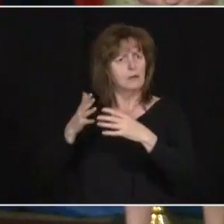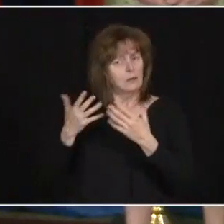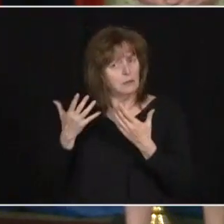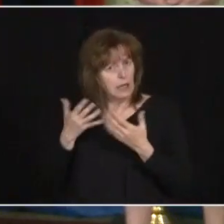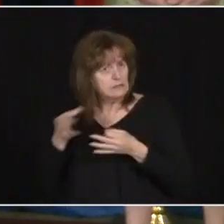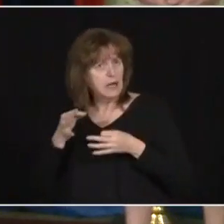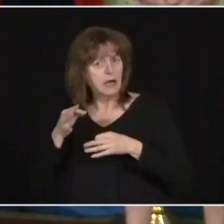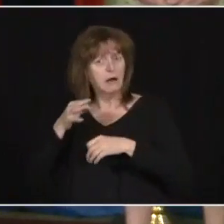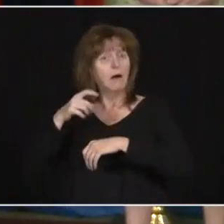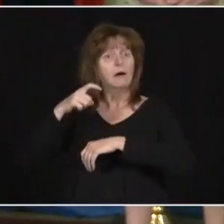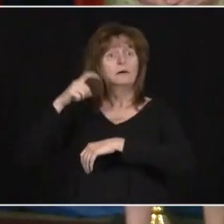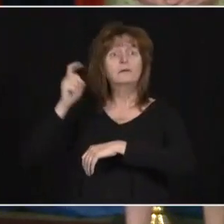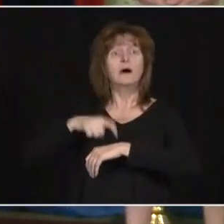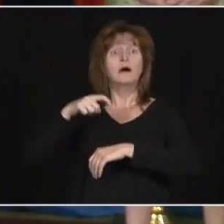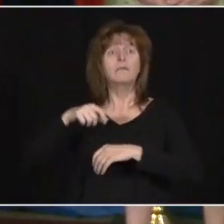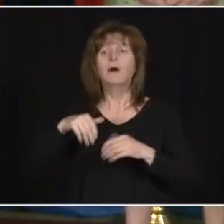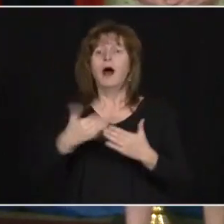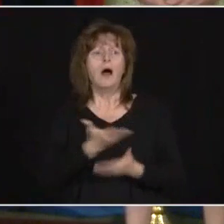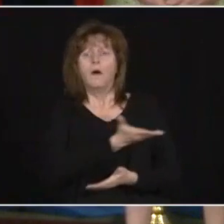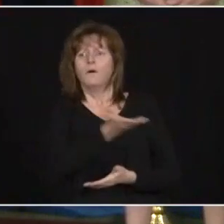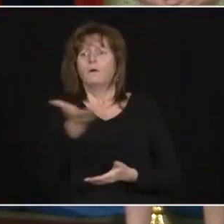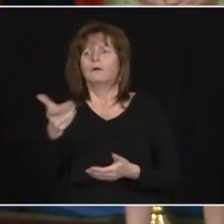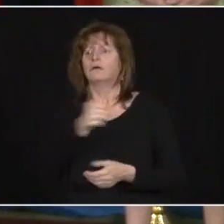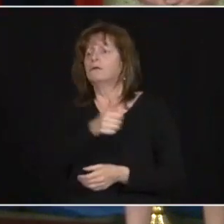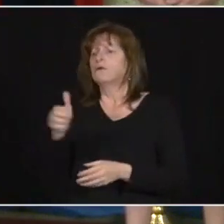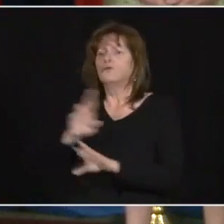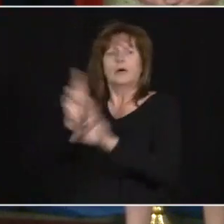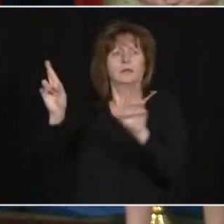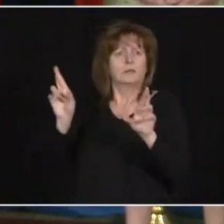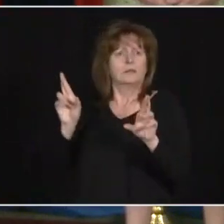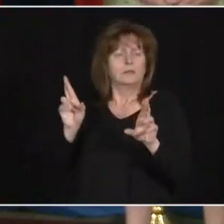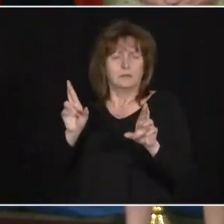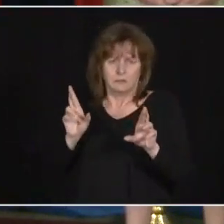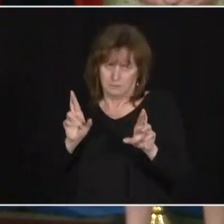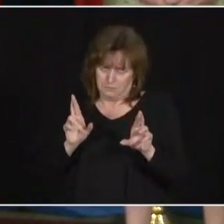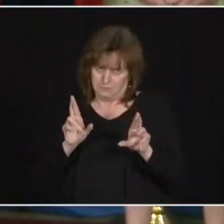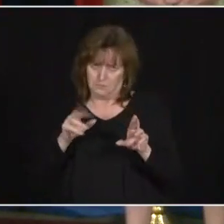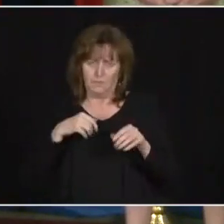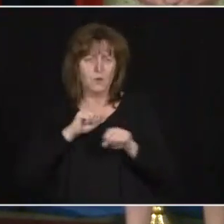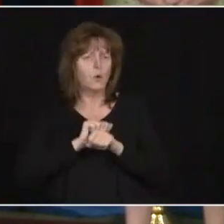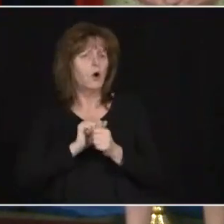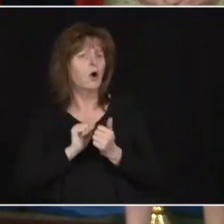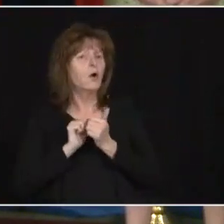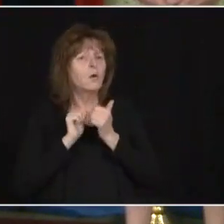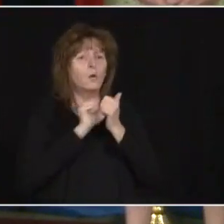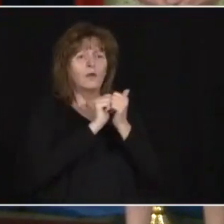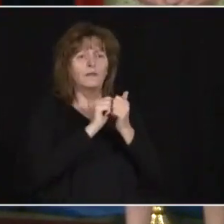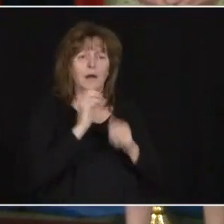We've been working closely with Ontario's health and safety associations. Together we